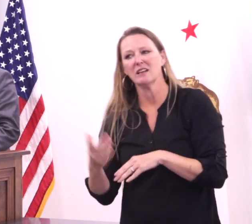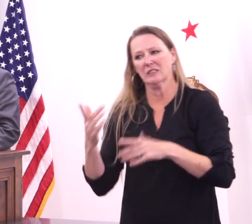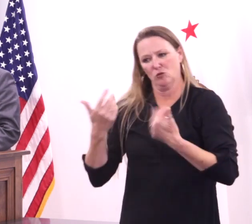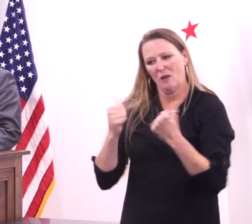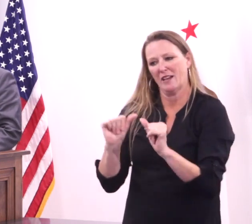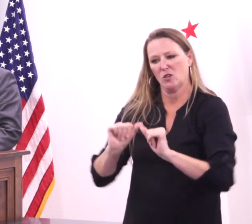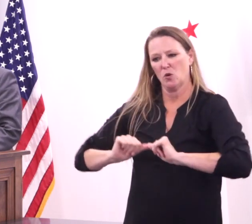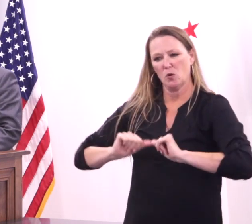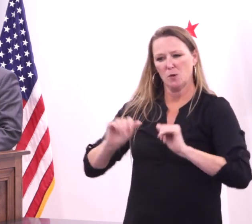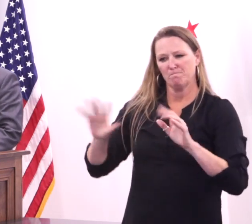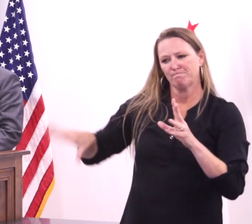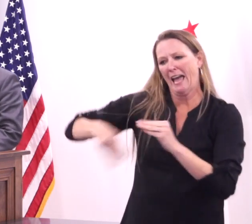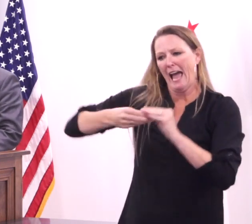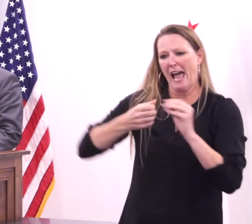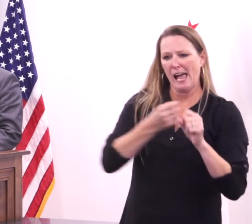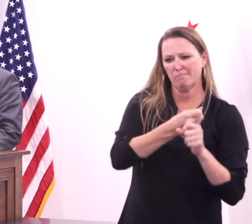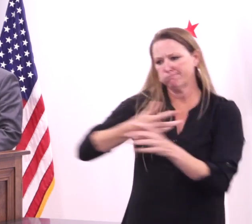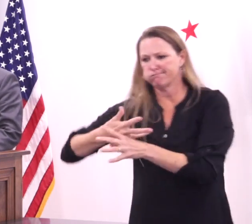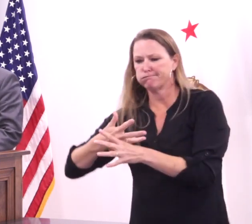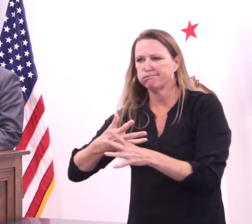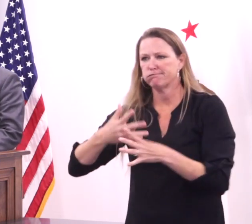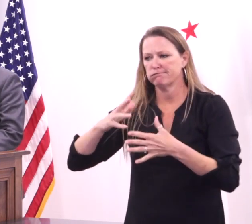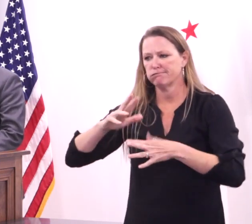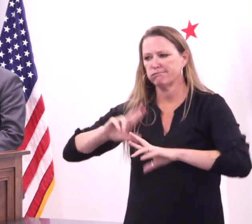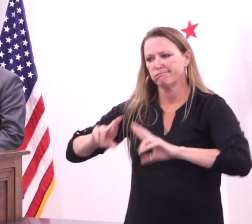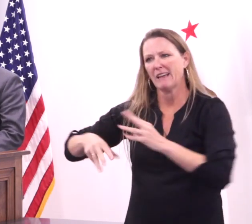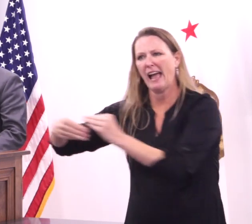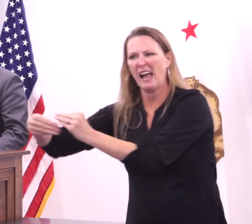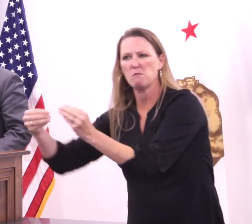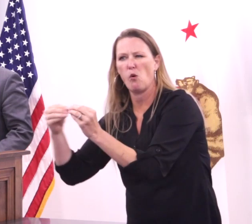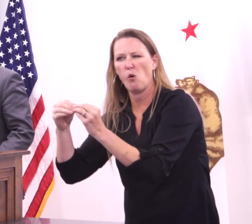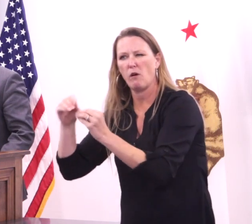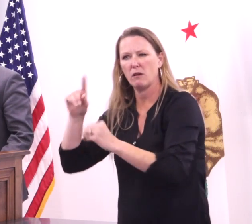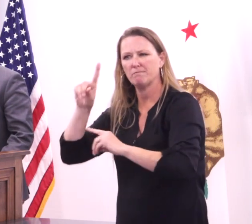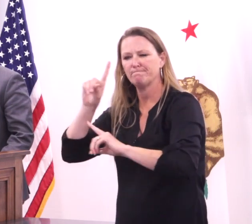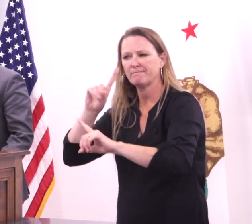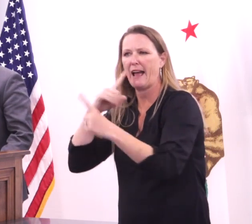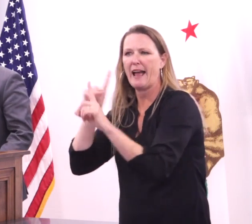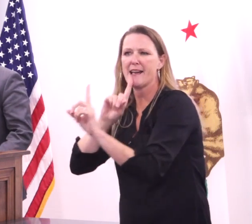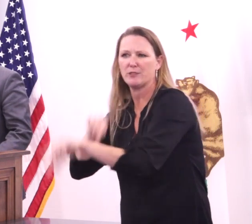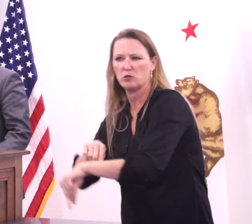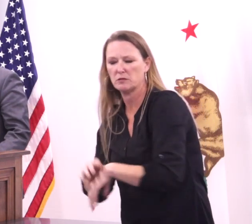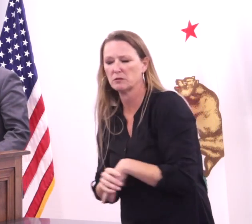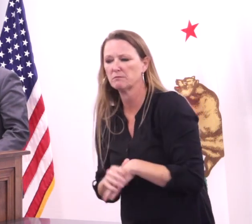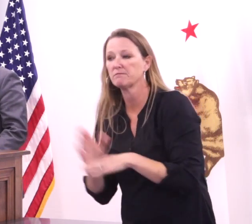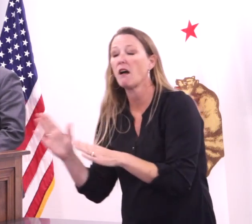And you won't find dates, specifically a date when schools will reopen.